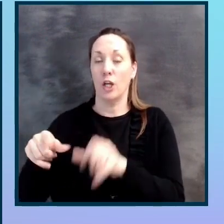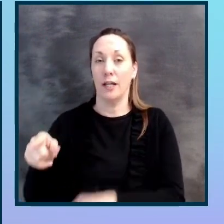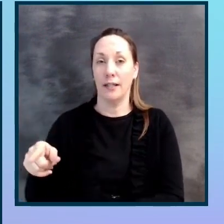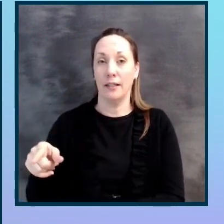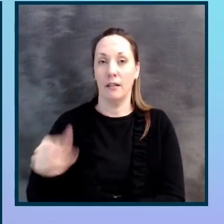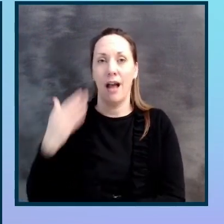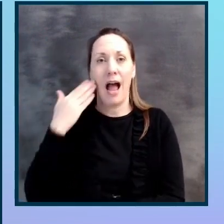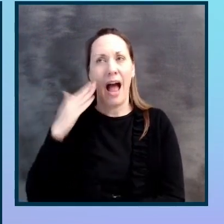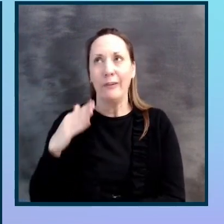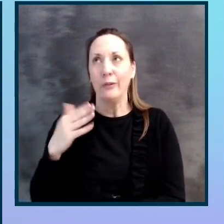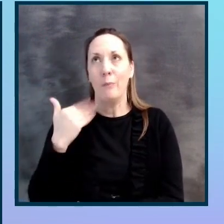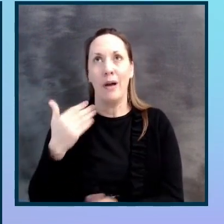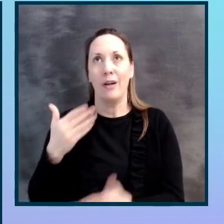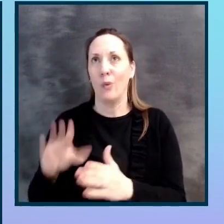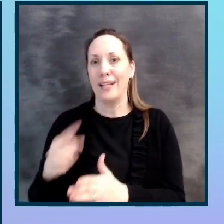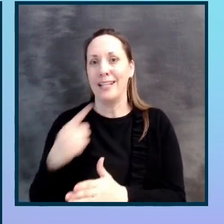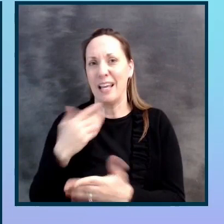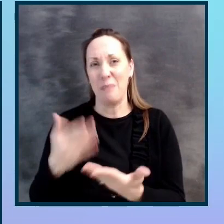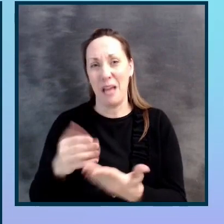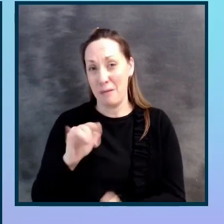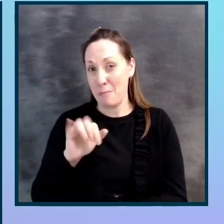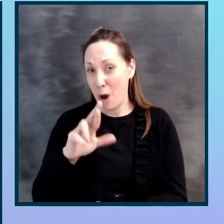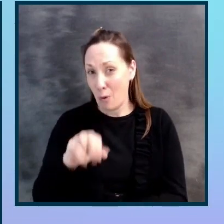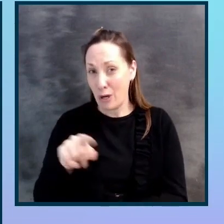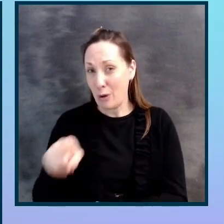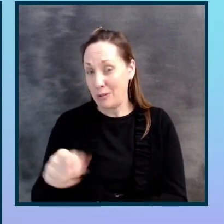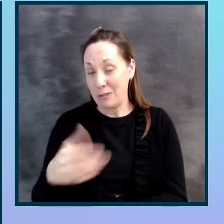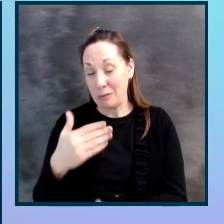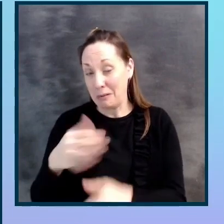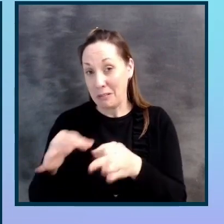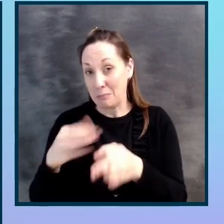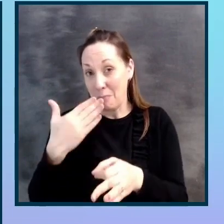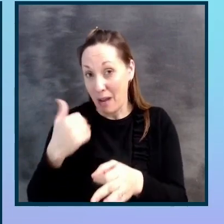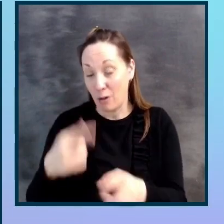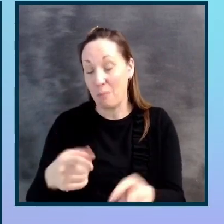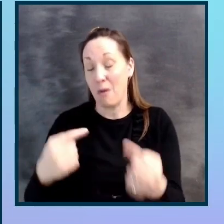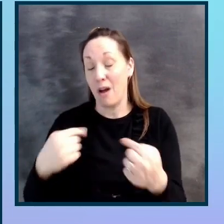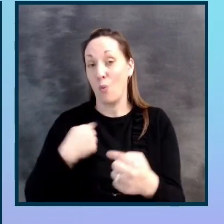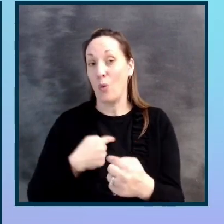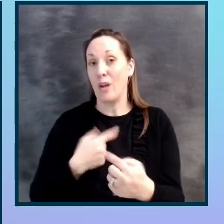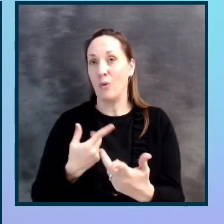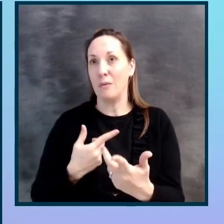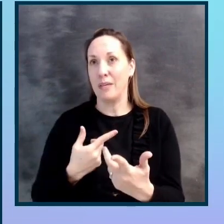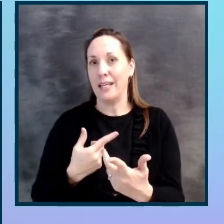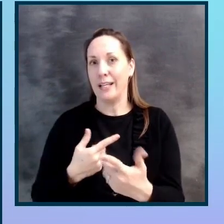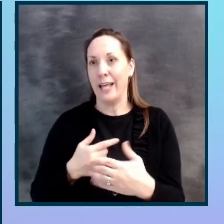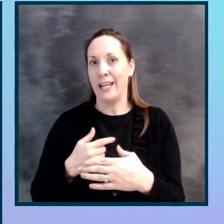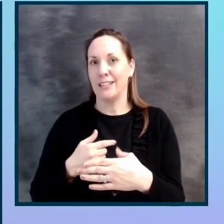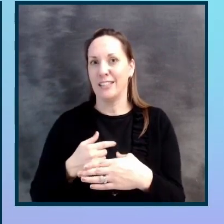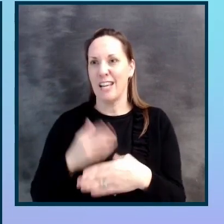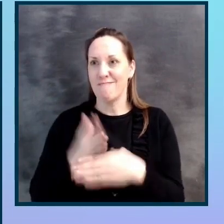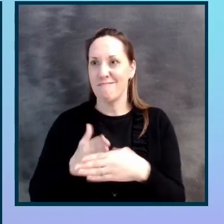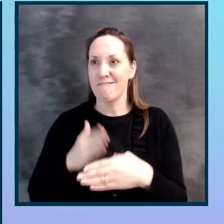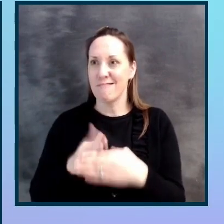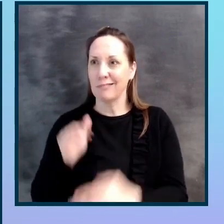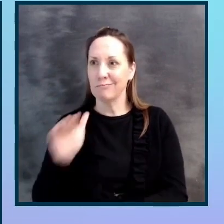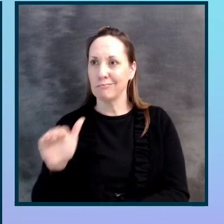I don't know a better way to put it, Mario, so you can maybe find a better word but we would be kind of pests about accessibility